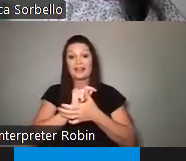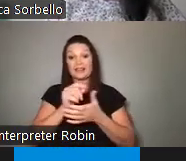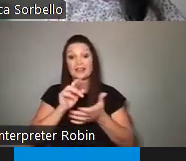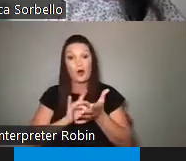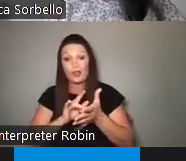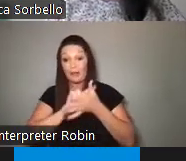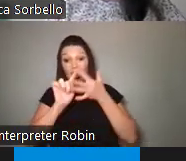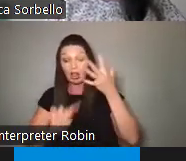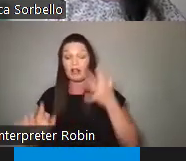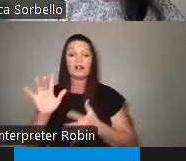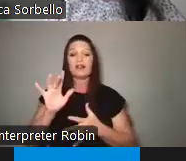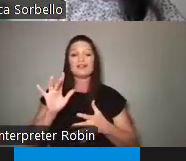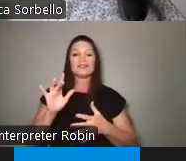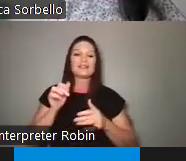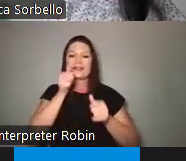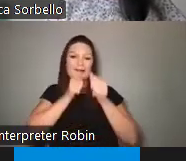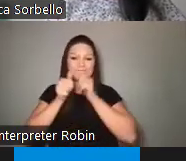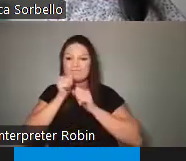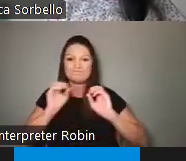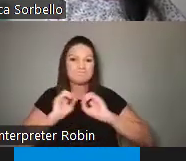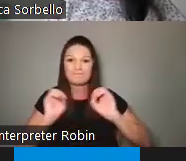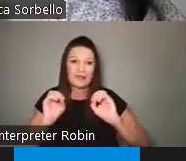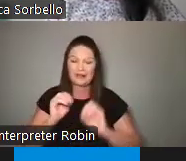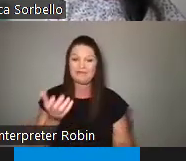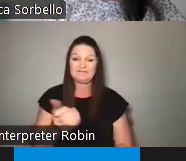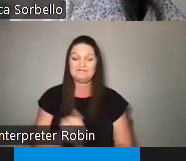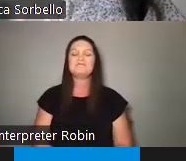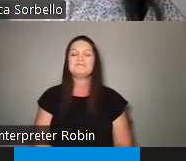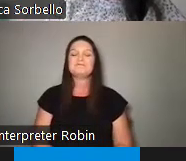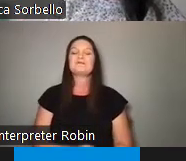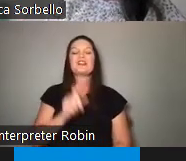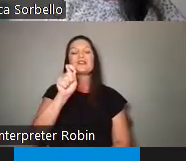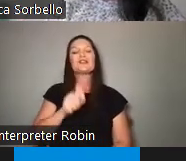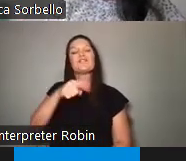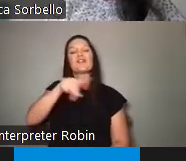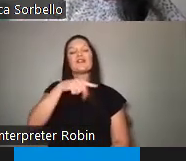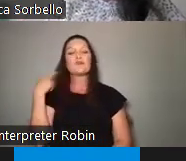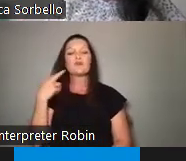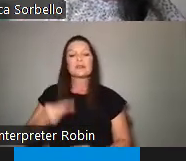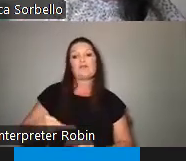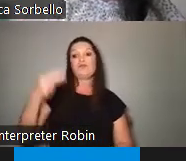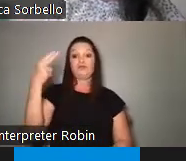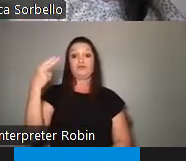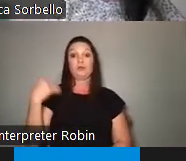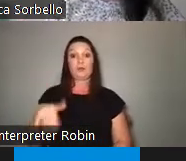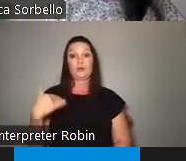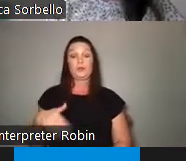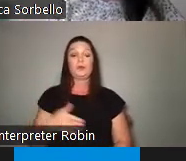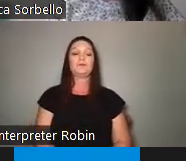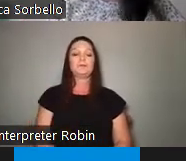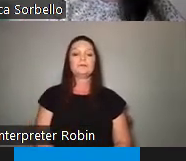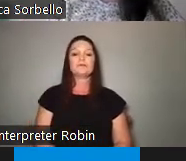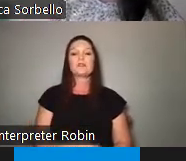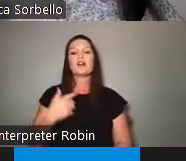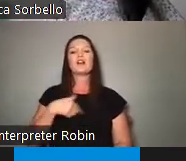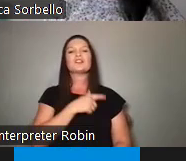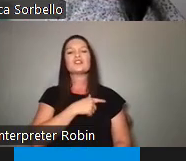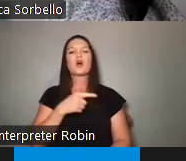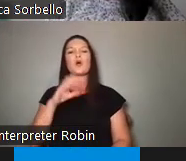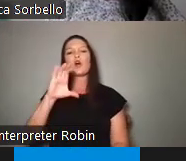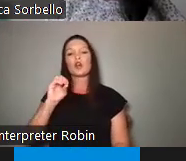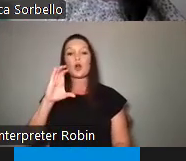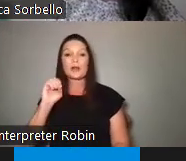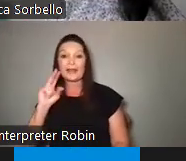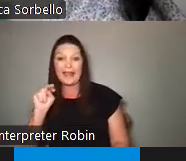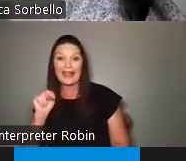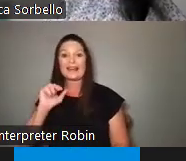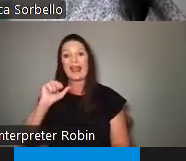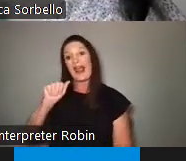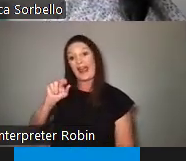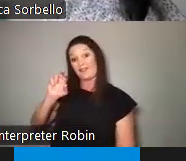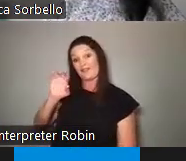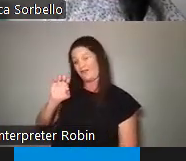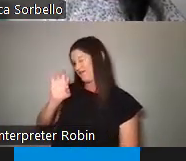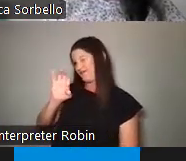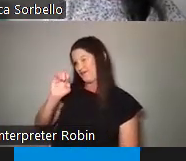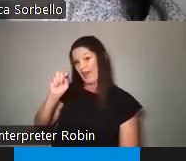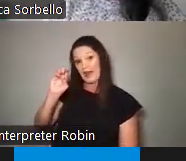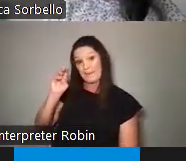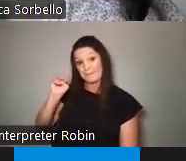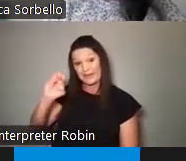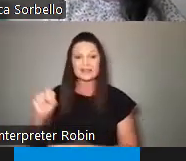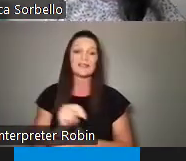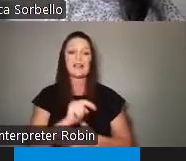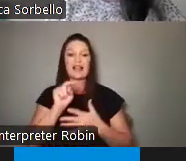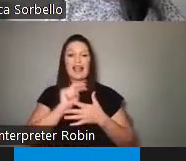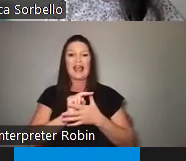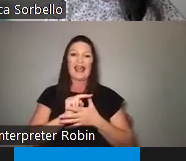so their risk is higher. We look at cocaine